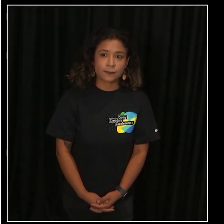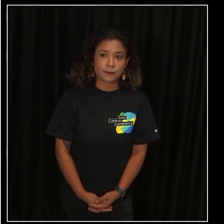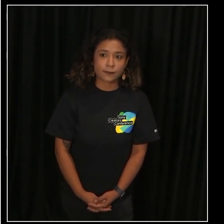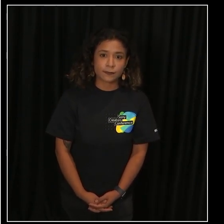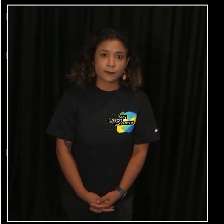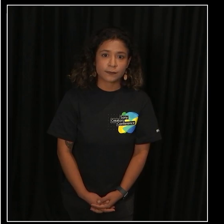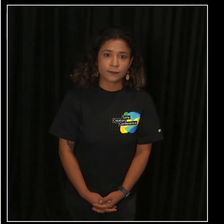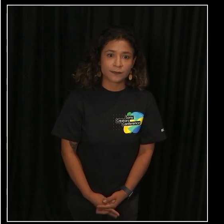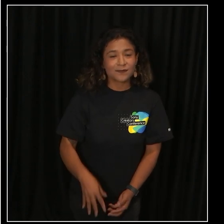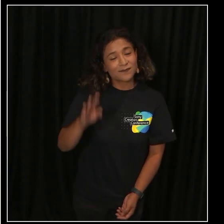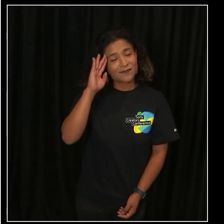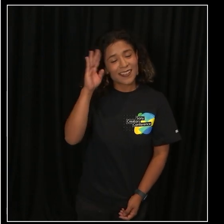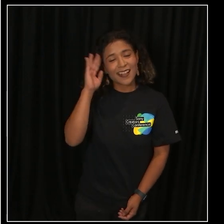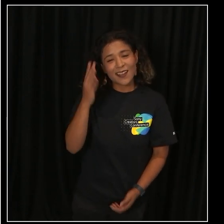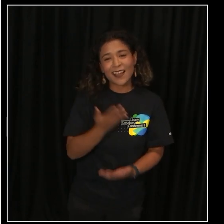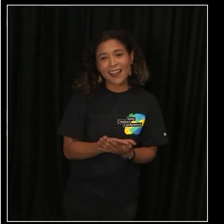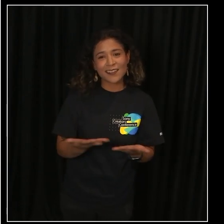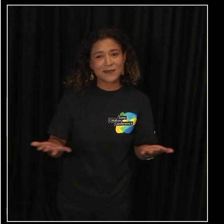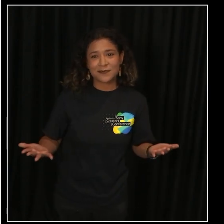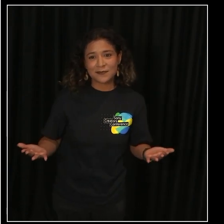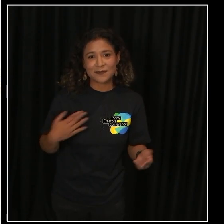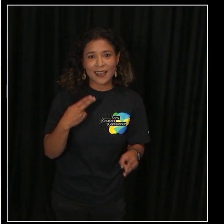Hello, everybody. My name is Graham Aldridge.